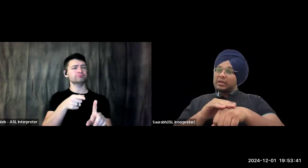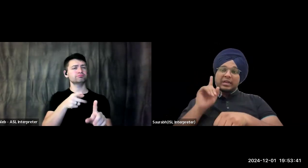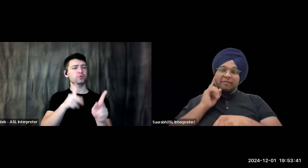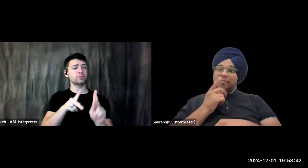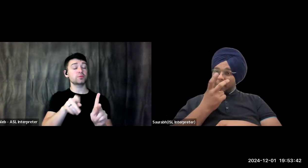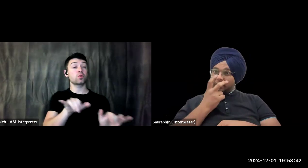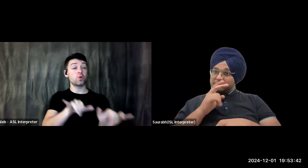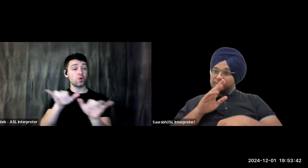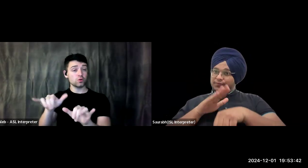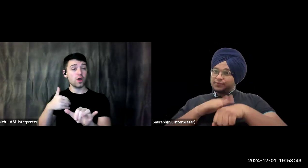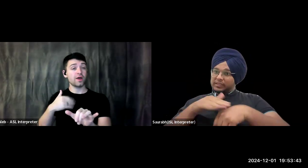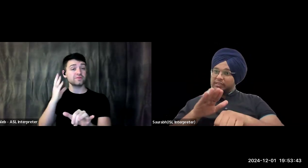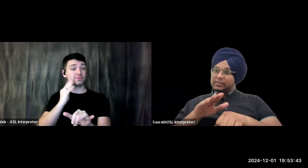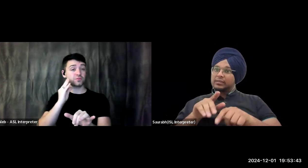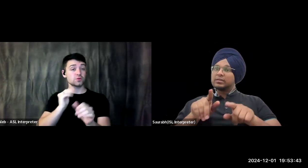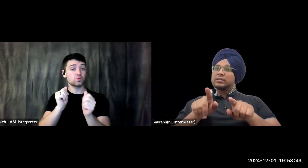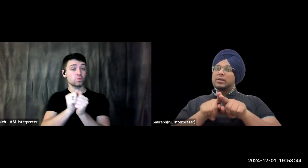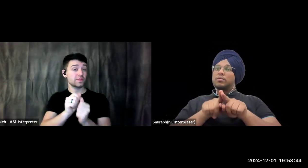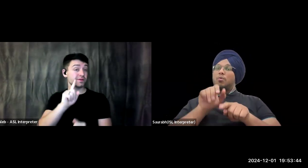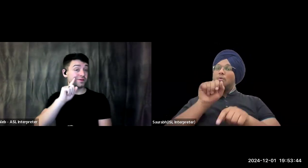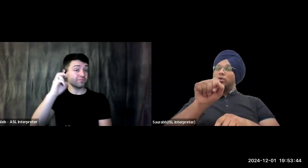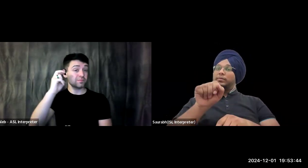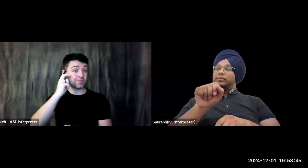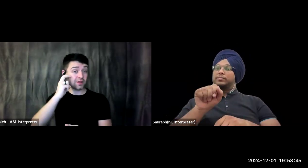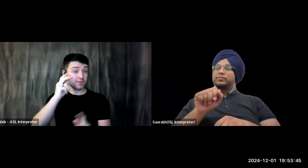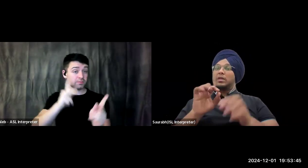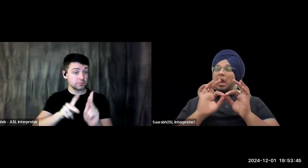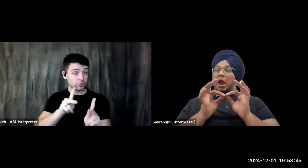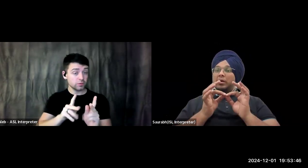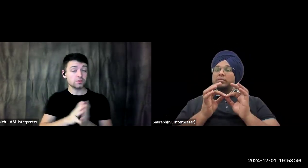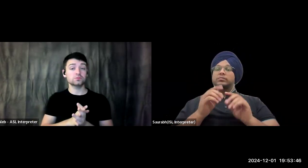such that you will have your own interpreters or your interpreters